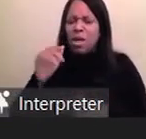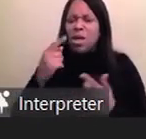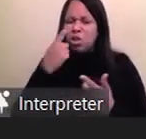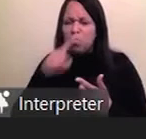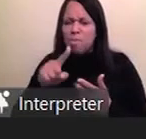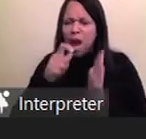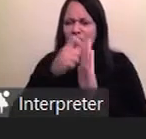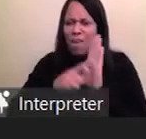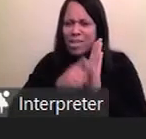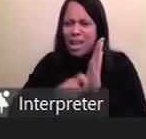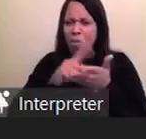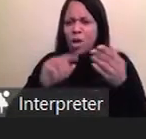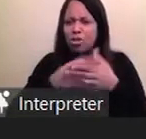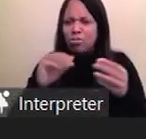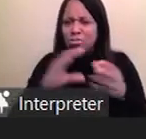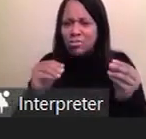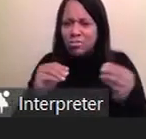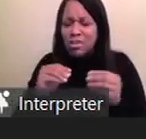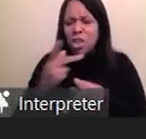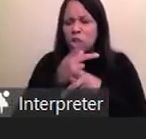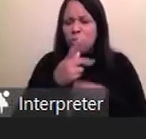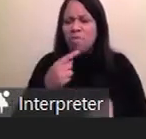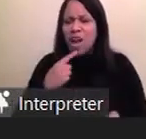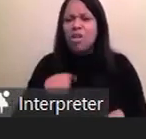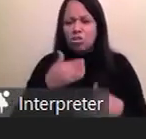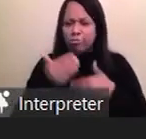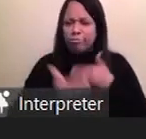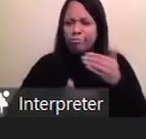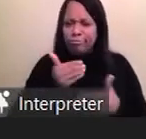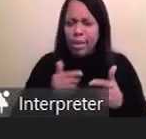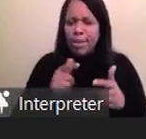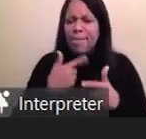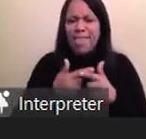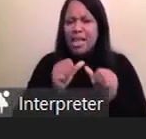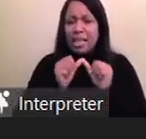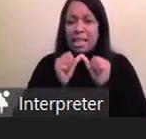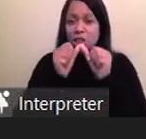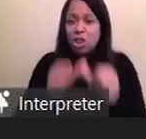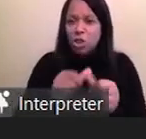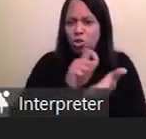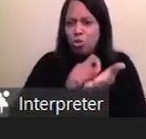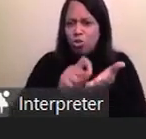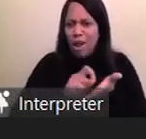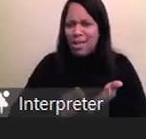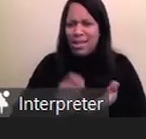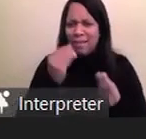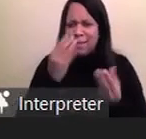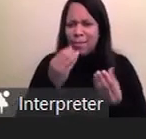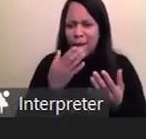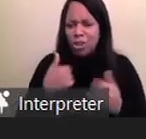but then refused to continue writing information. Now, we don't have the details on exactly what happened.